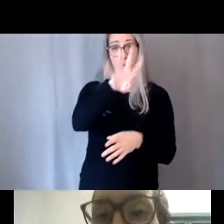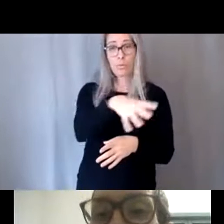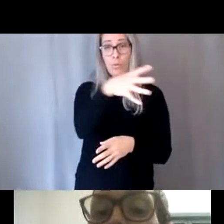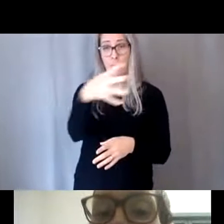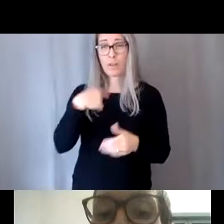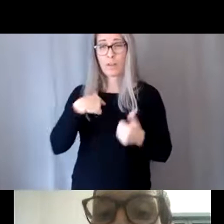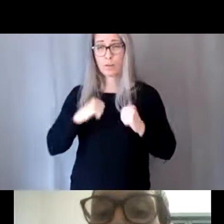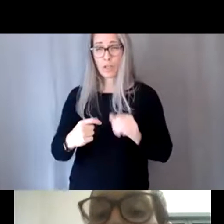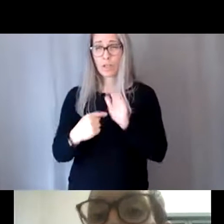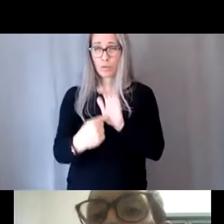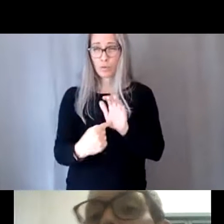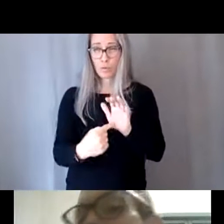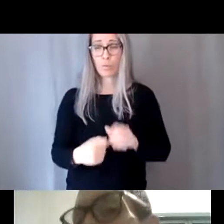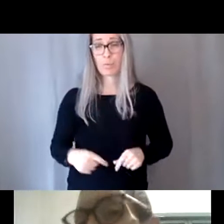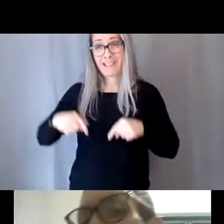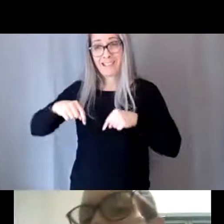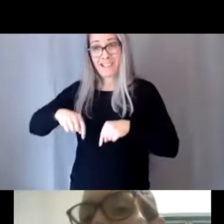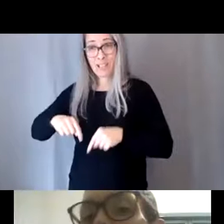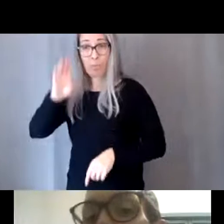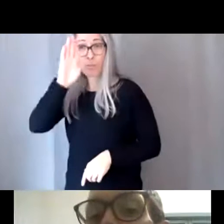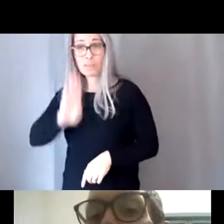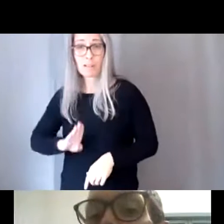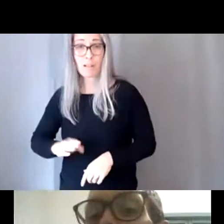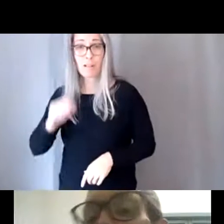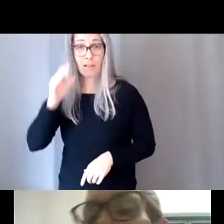we're here in Brazil we are dealing with this